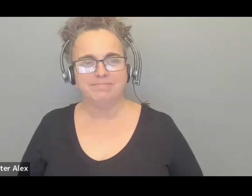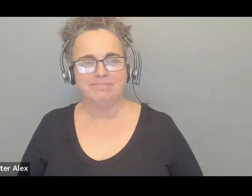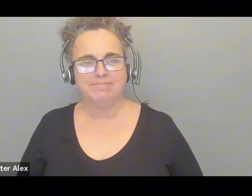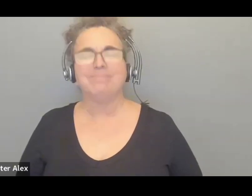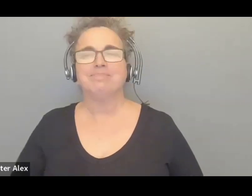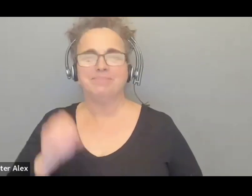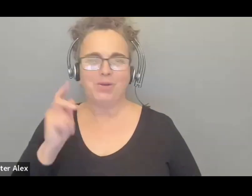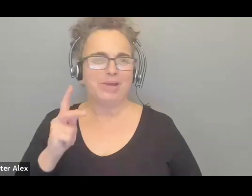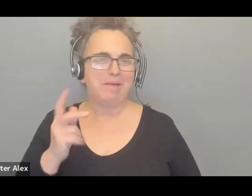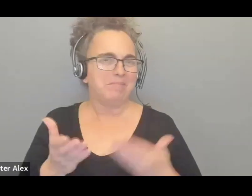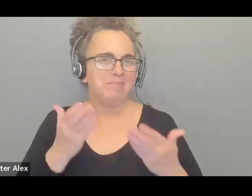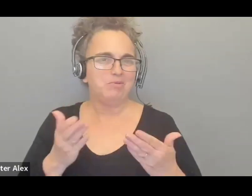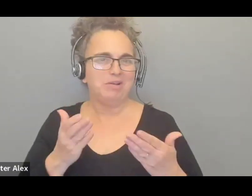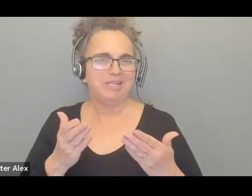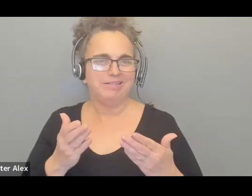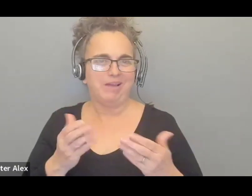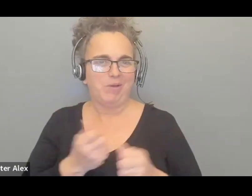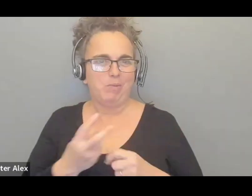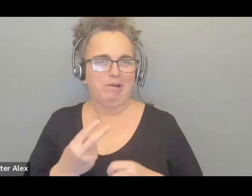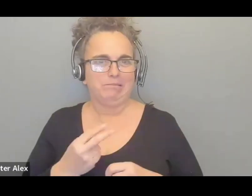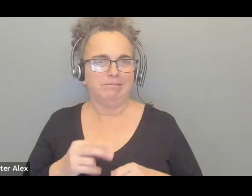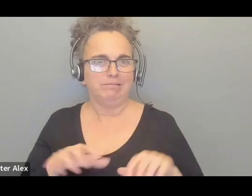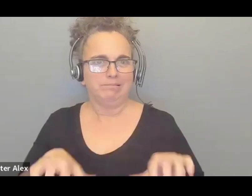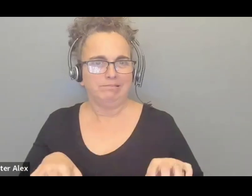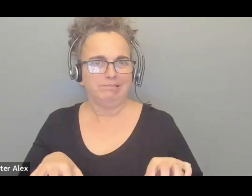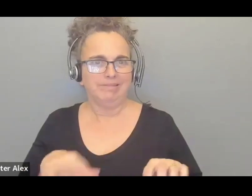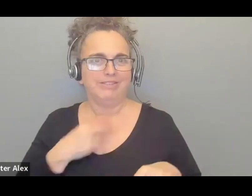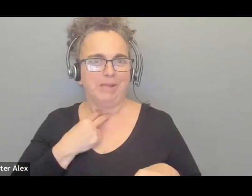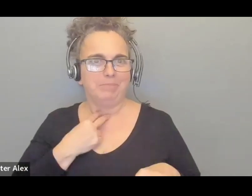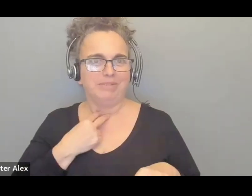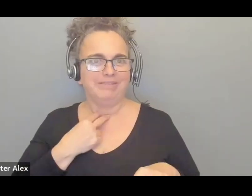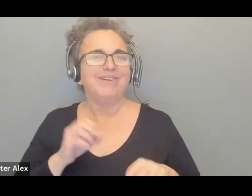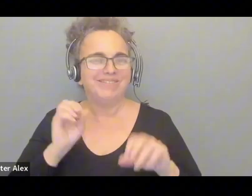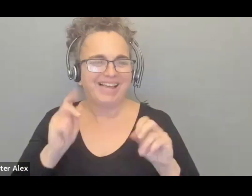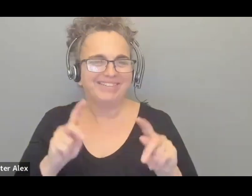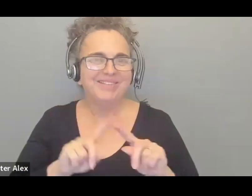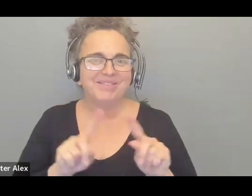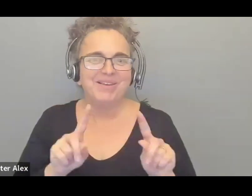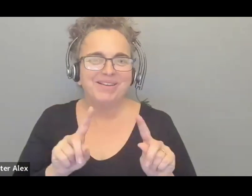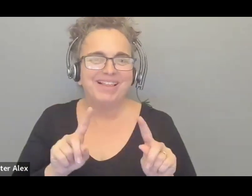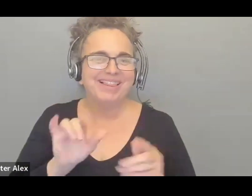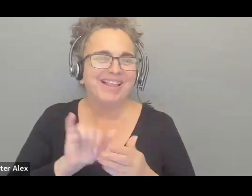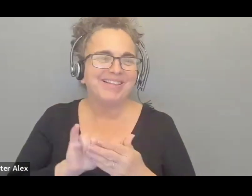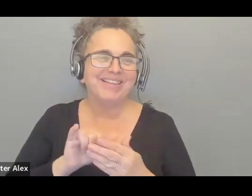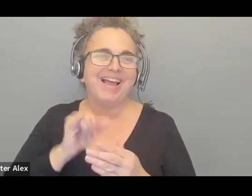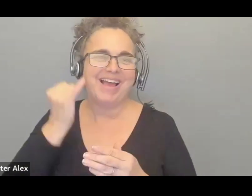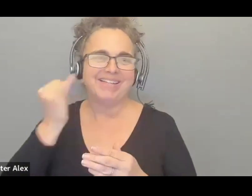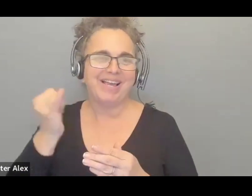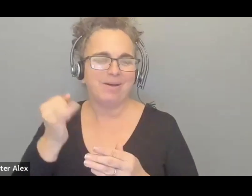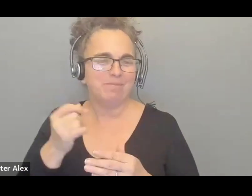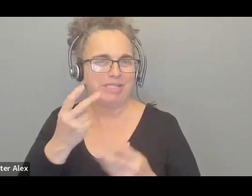Okay. Maybe we've stumped everyone. So yeah, the idea was around, maybe we're just, I'm looking at some clarification here,